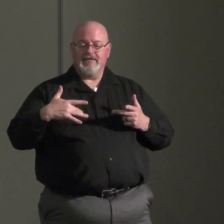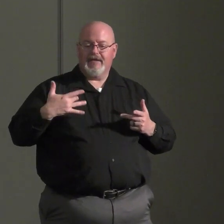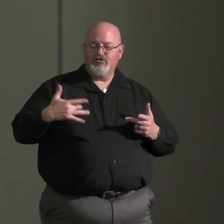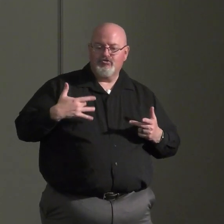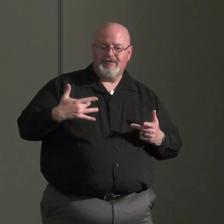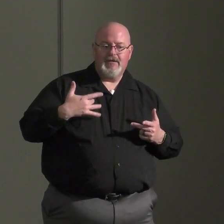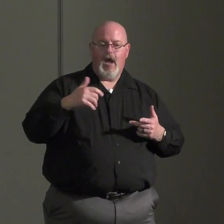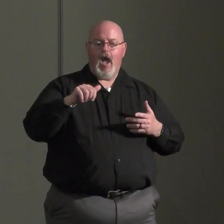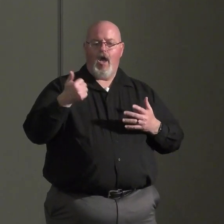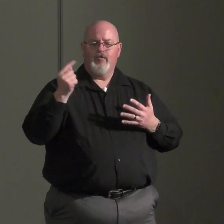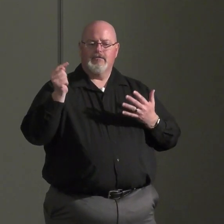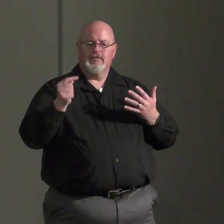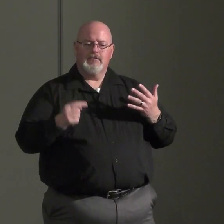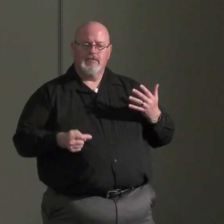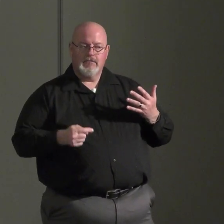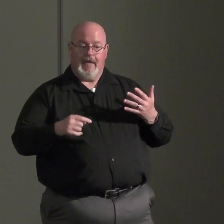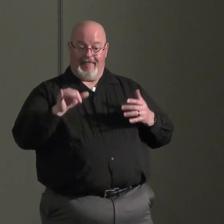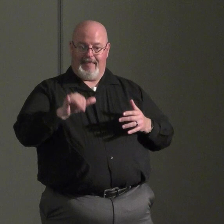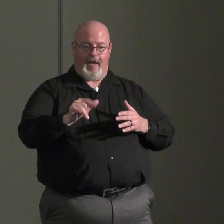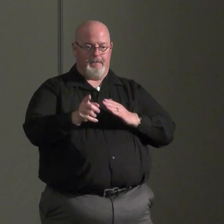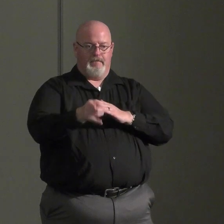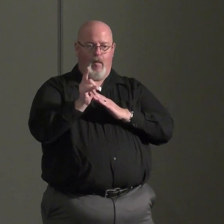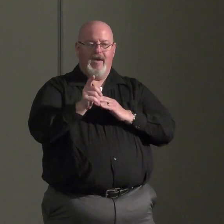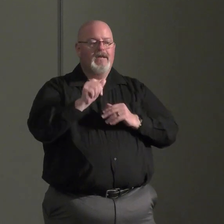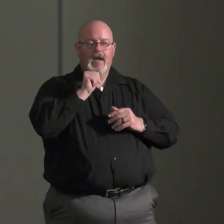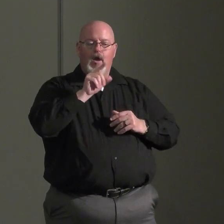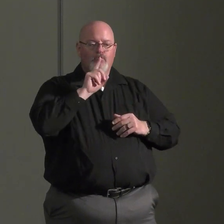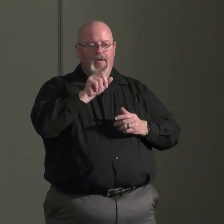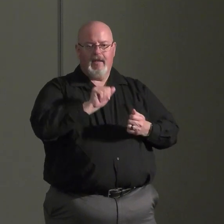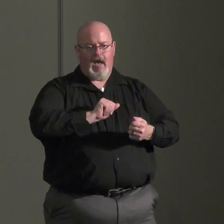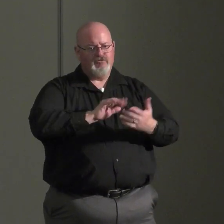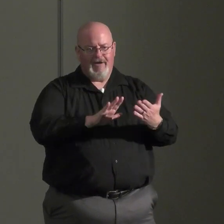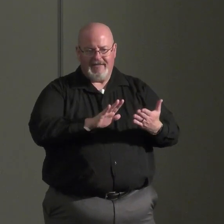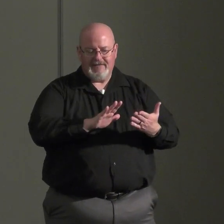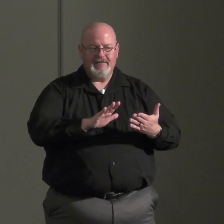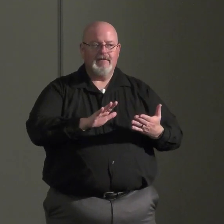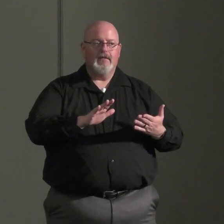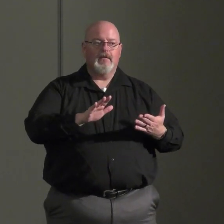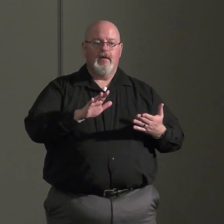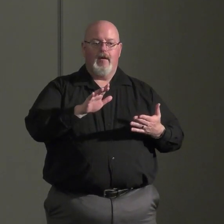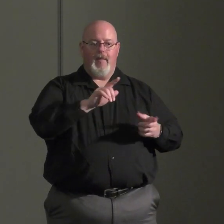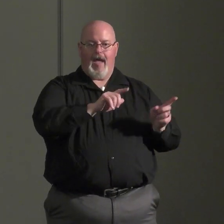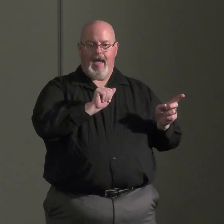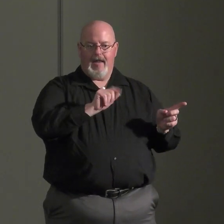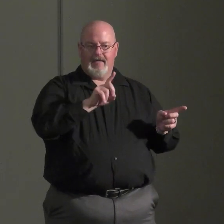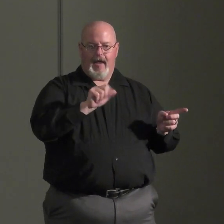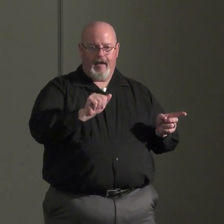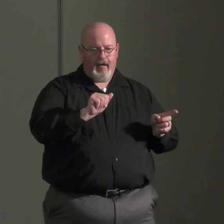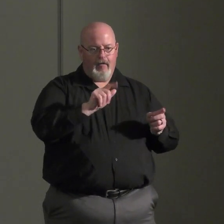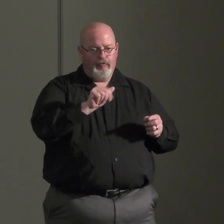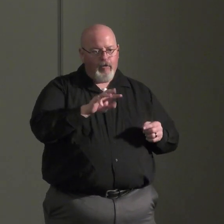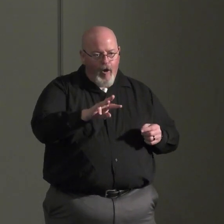any number of things. At the moment are not really addressed. By the ADA law. So for that reason,